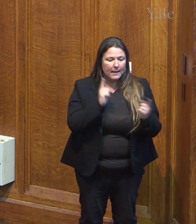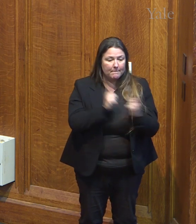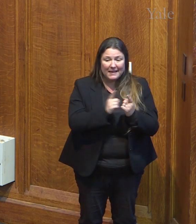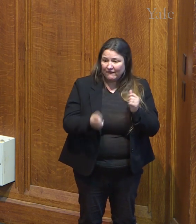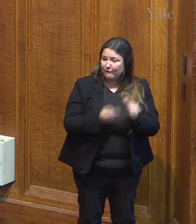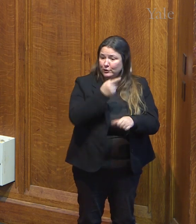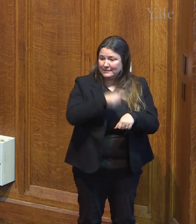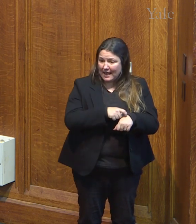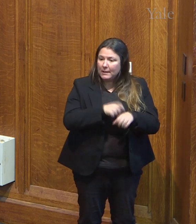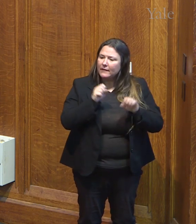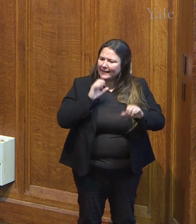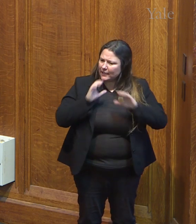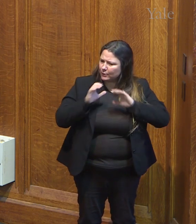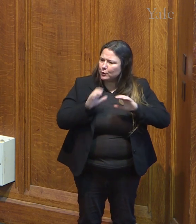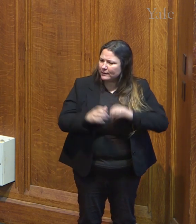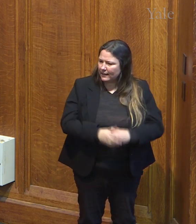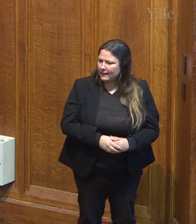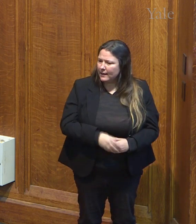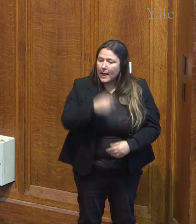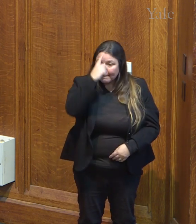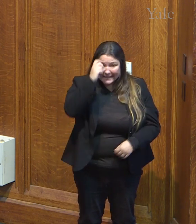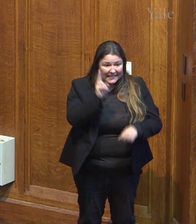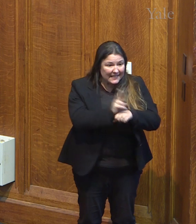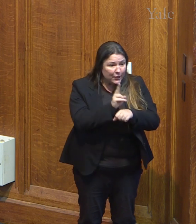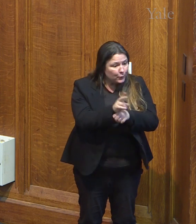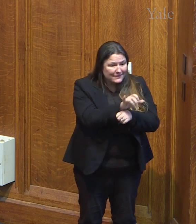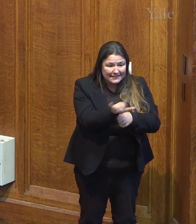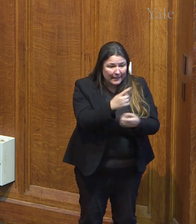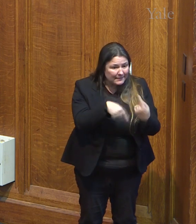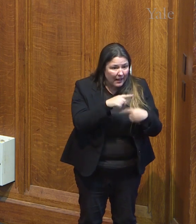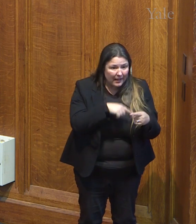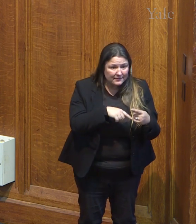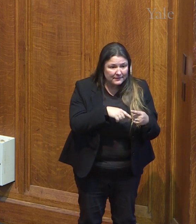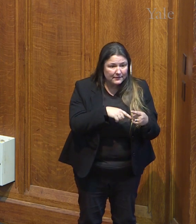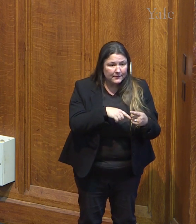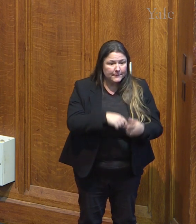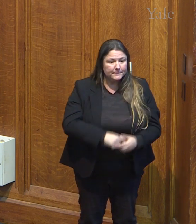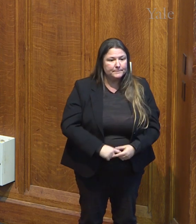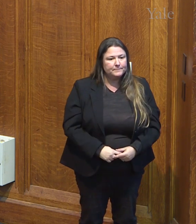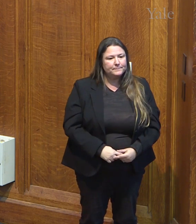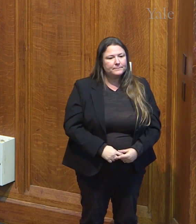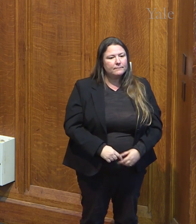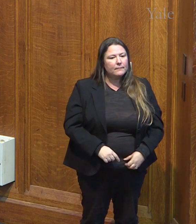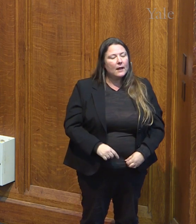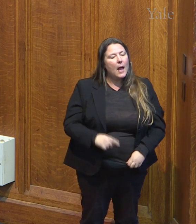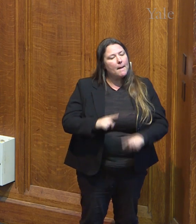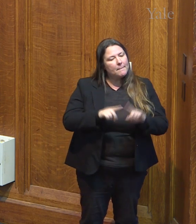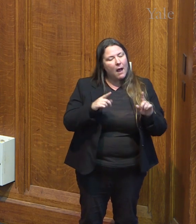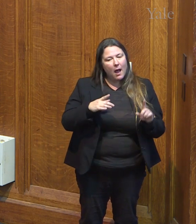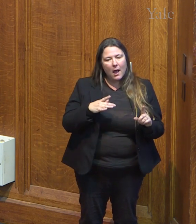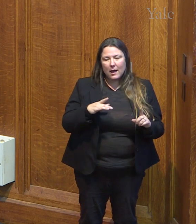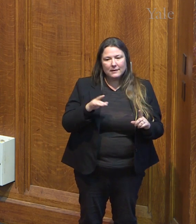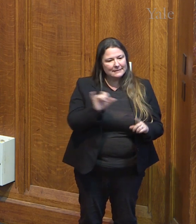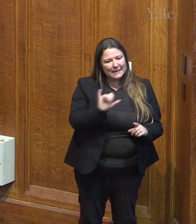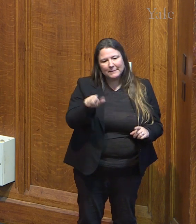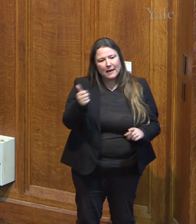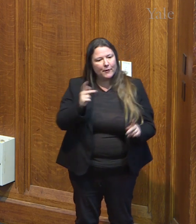they can communicate because they use the same signs. (speaking in foreign language) But he, like others, was not interested in trying